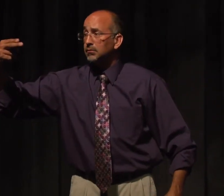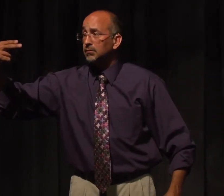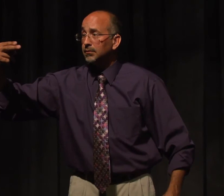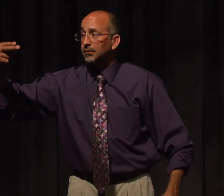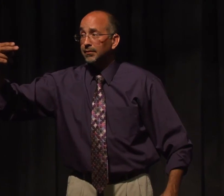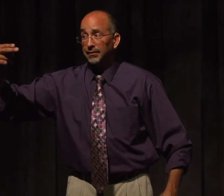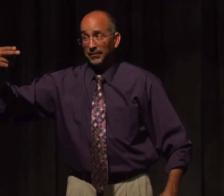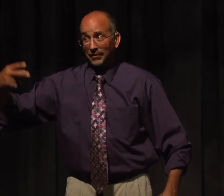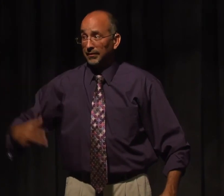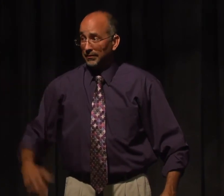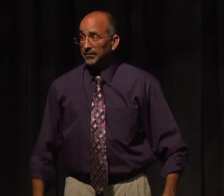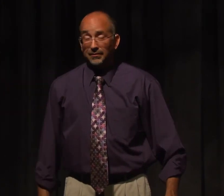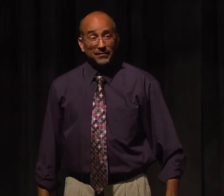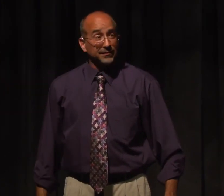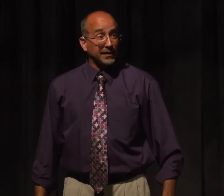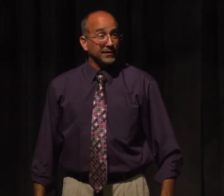and if not, Detention Hall!